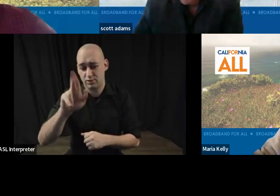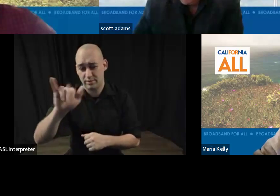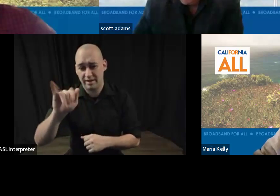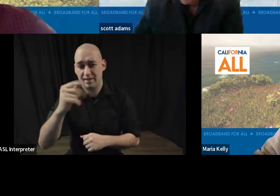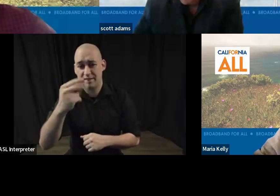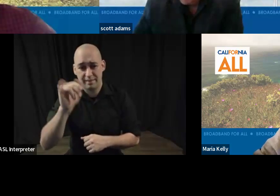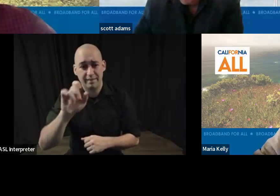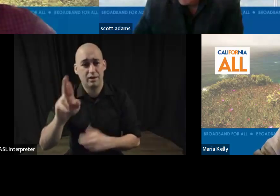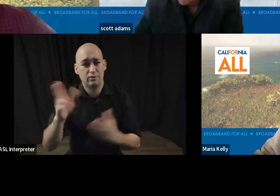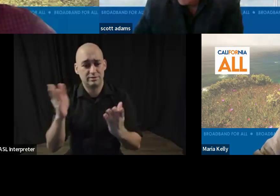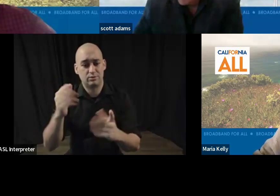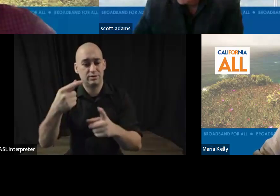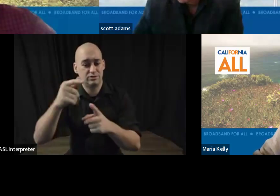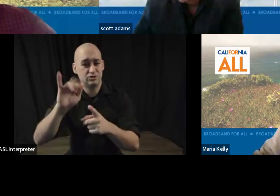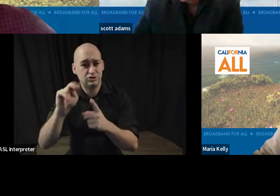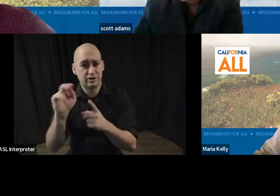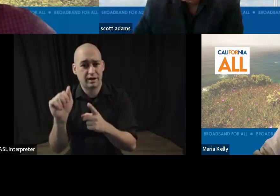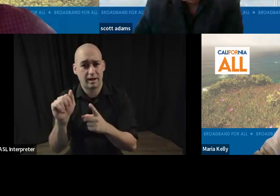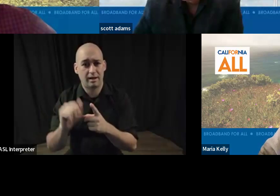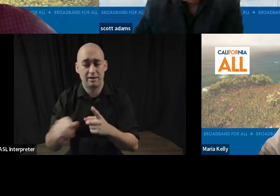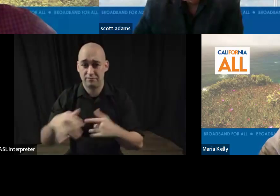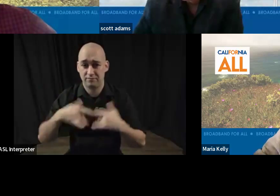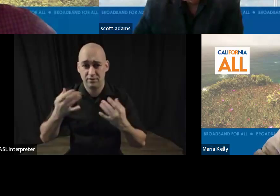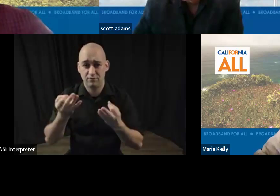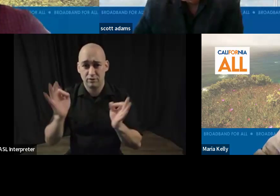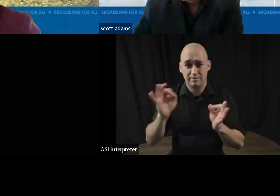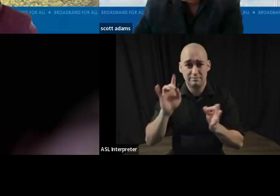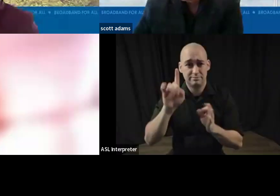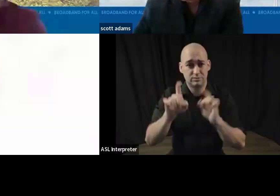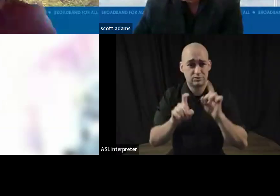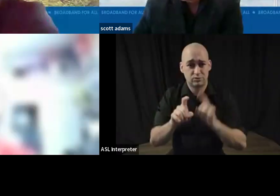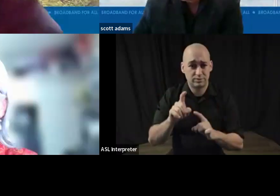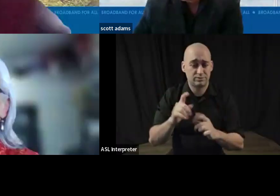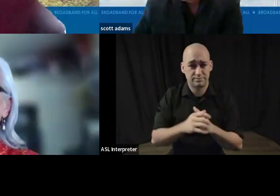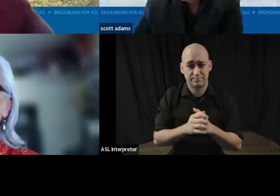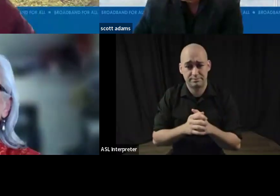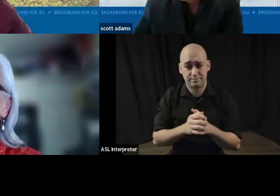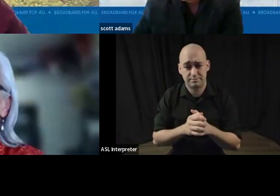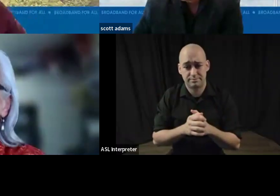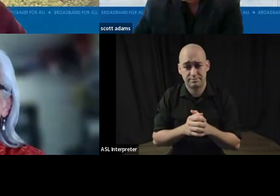Gina, please feel free to ask your question. We'll take your question.